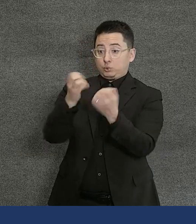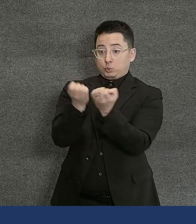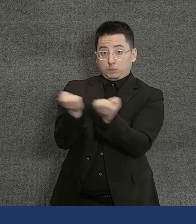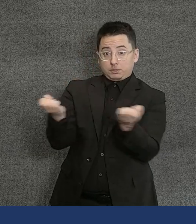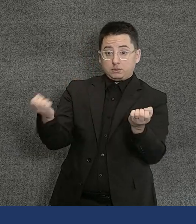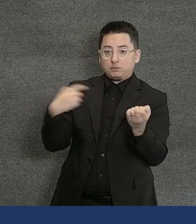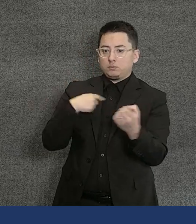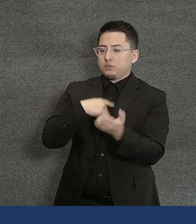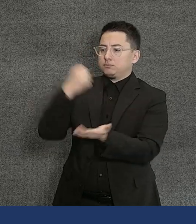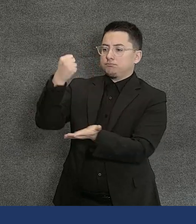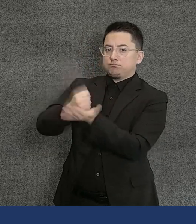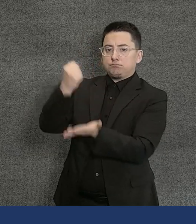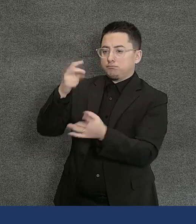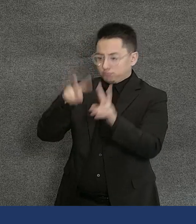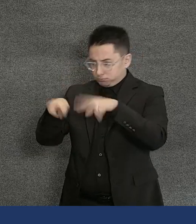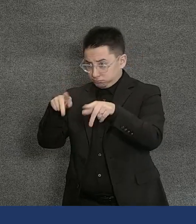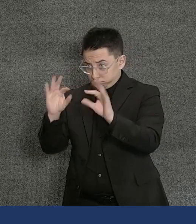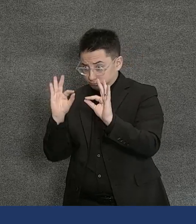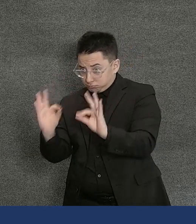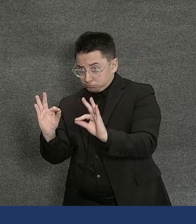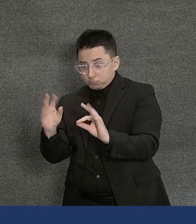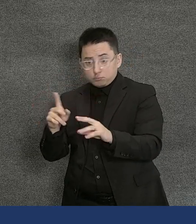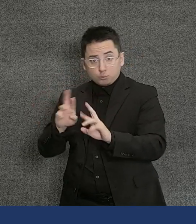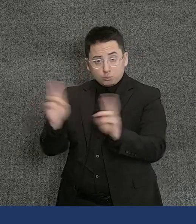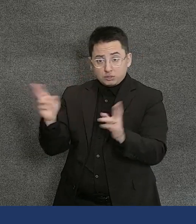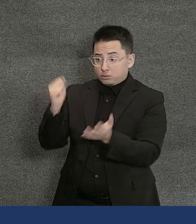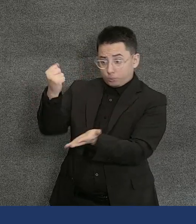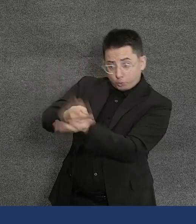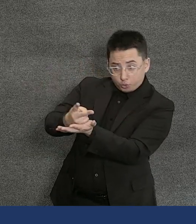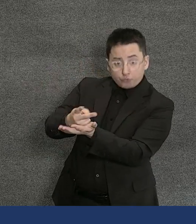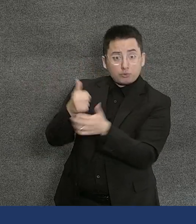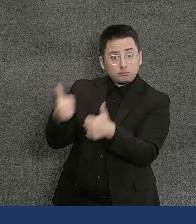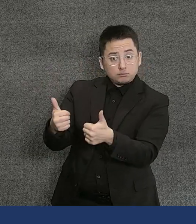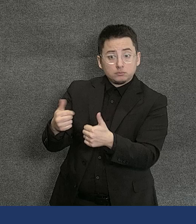And way after everyone votes, we do things like post-election reviews